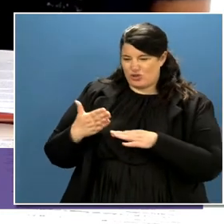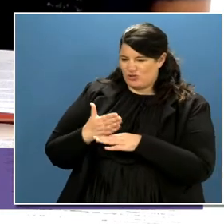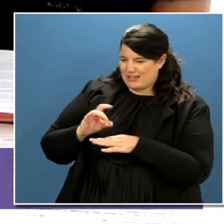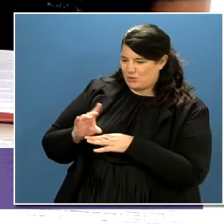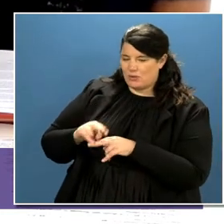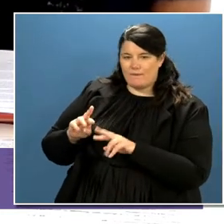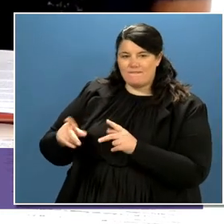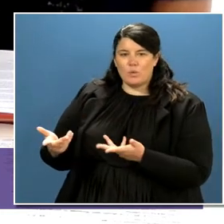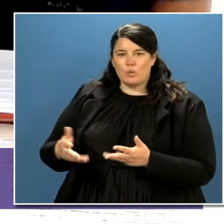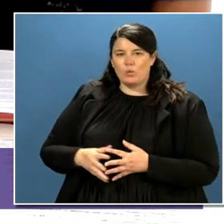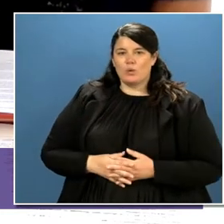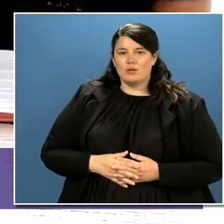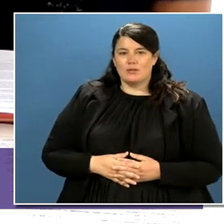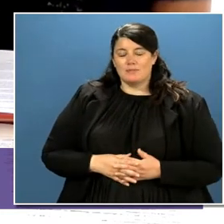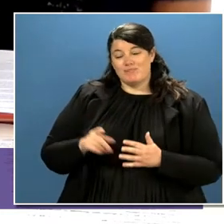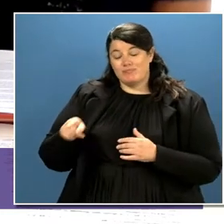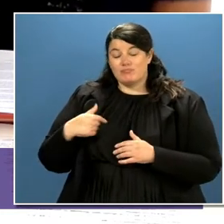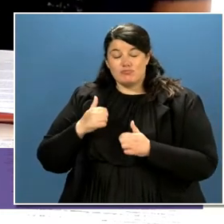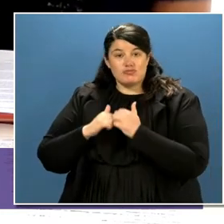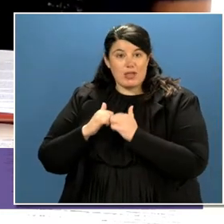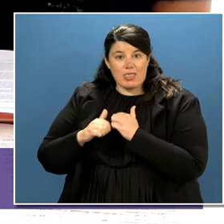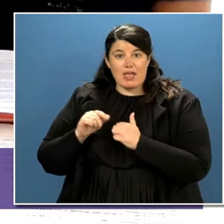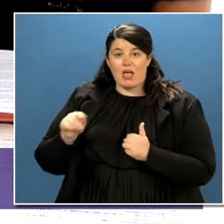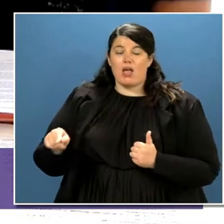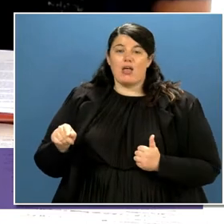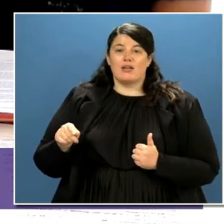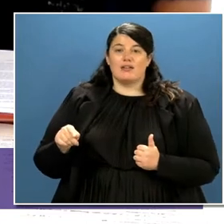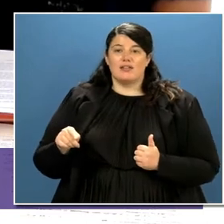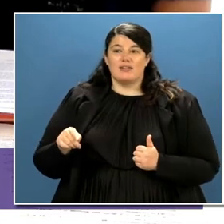Yes, Dylan was not as cool and handsome as he was now,